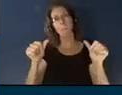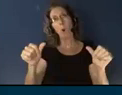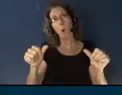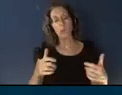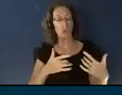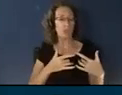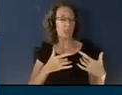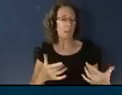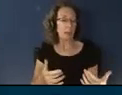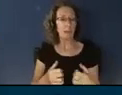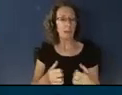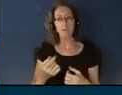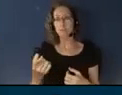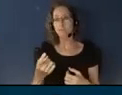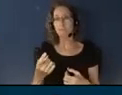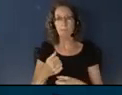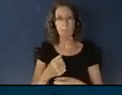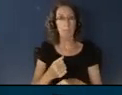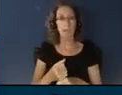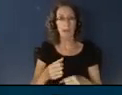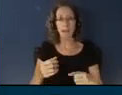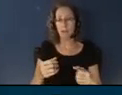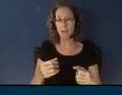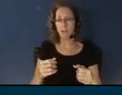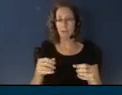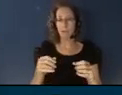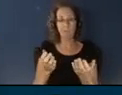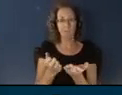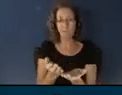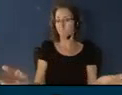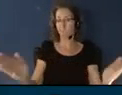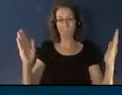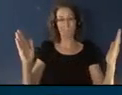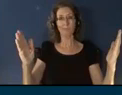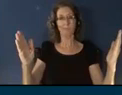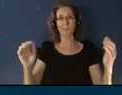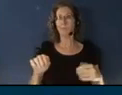someone makes a you know put on the cardboard you know three by five or whatever the size of the